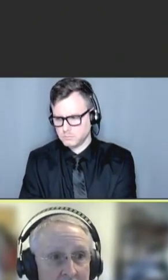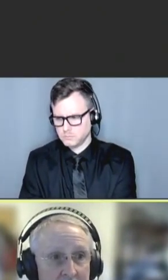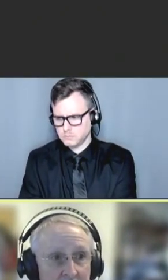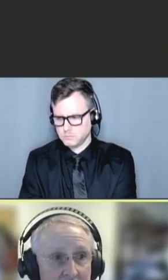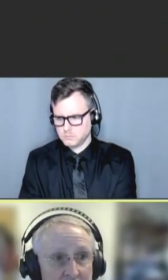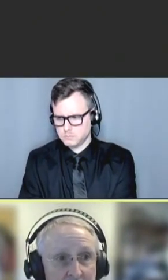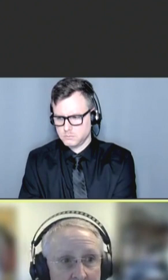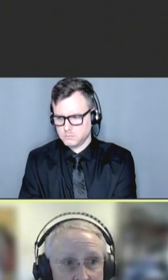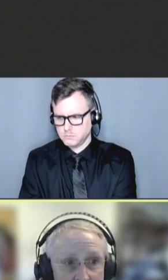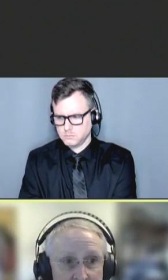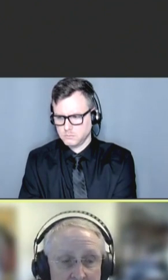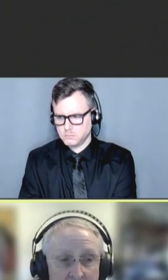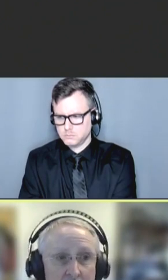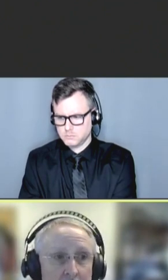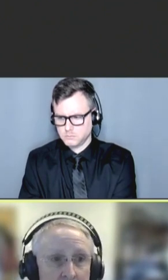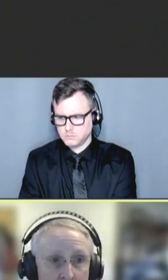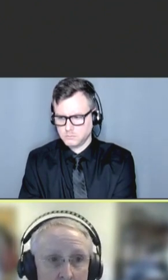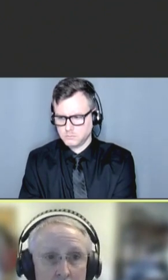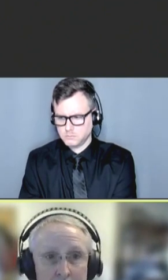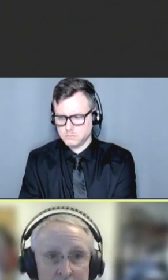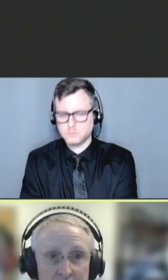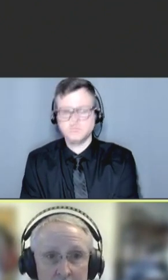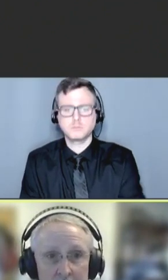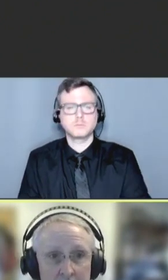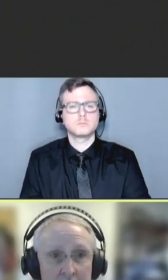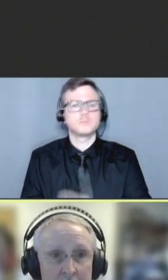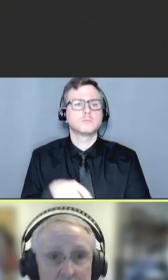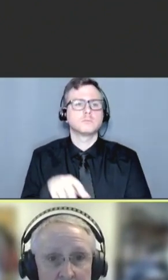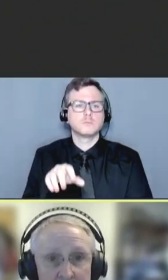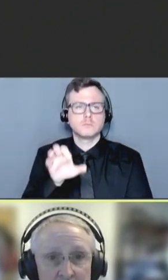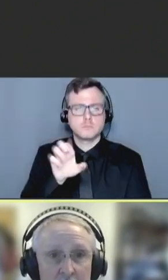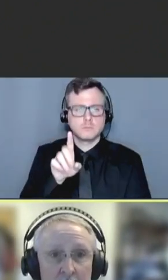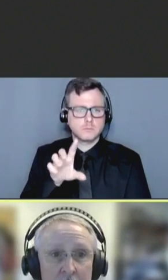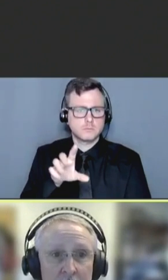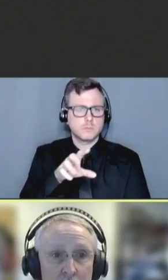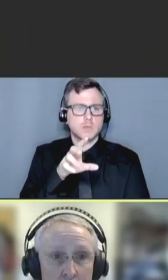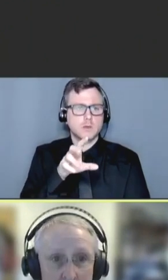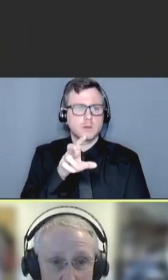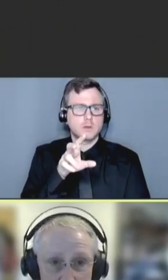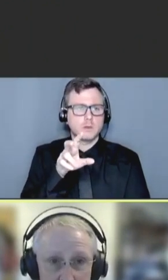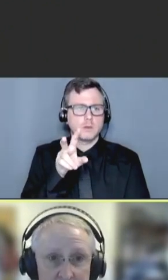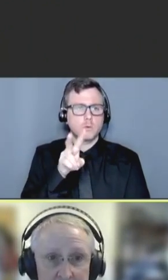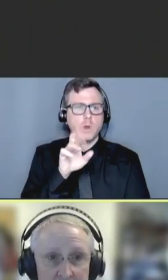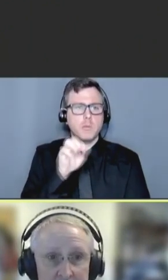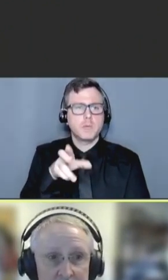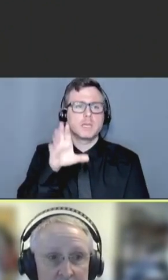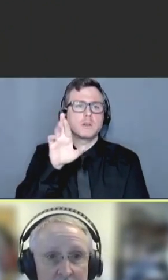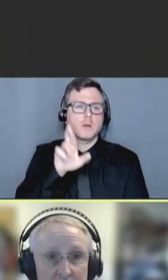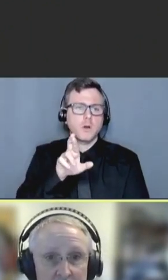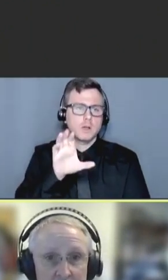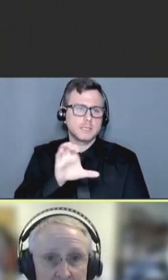The VSD has continued to perform rapid cycle analyses for COVID-19 vaccines, and this